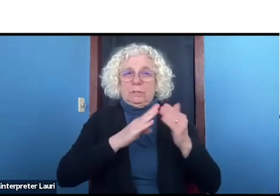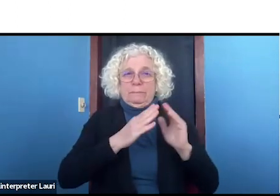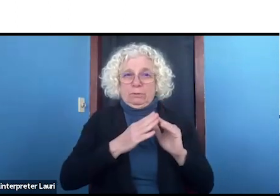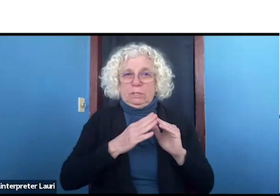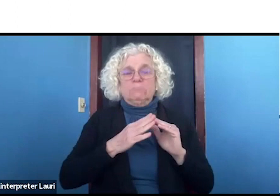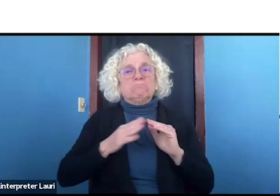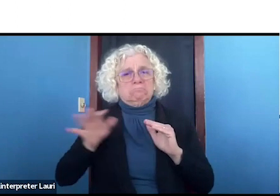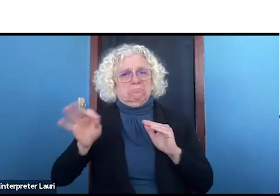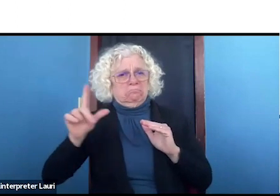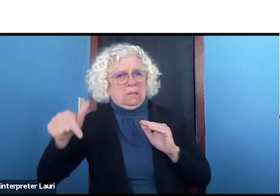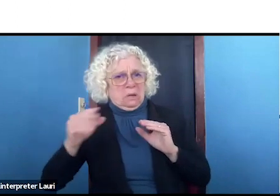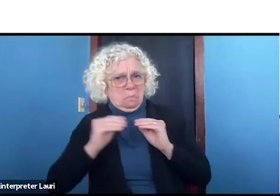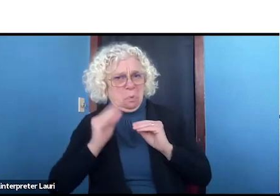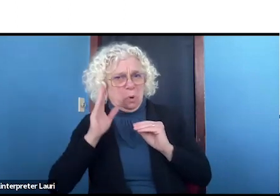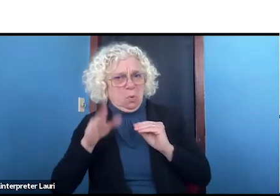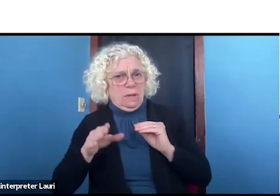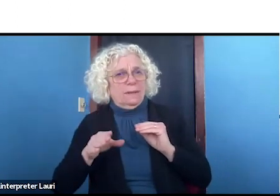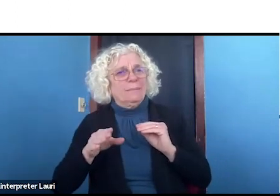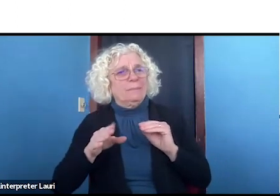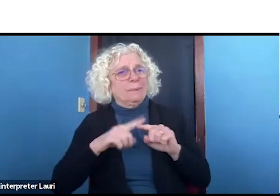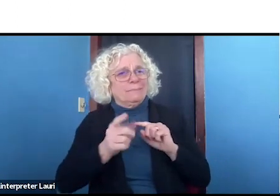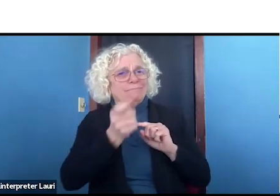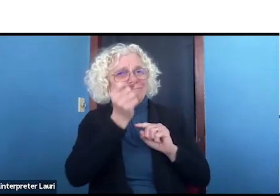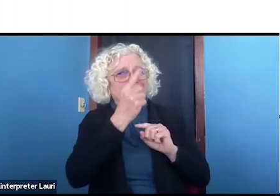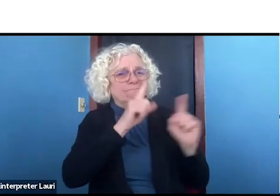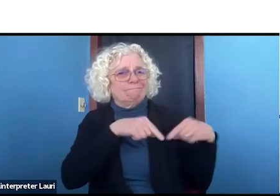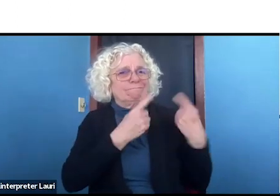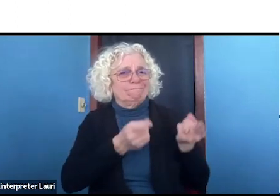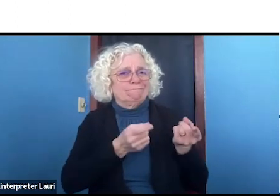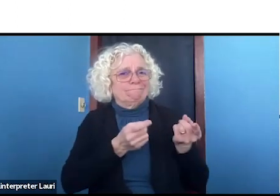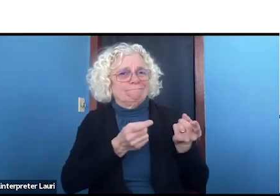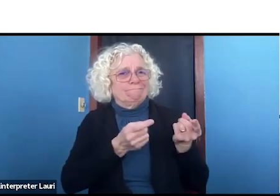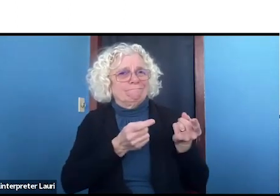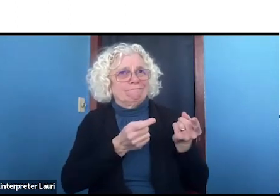But just know that we have been thinking about the focus of embedding equity